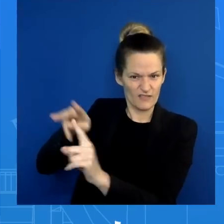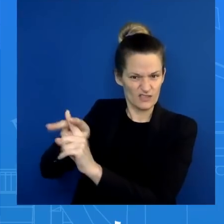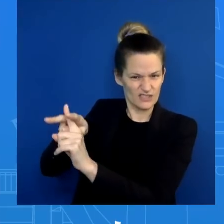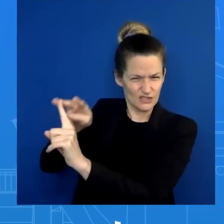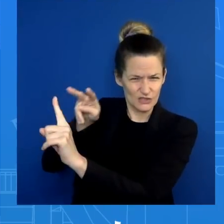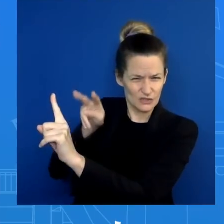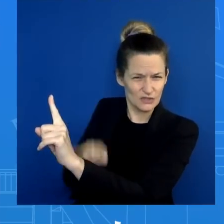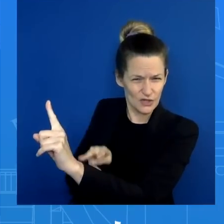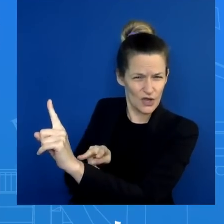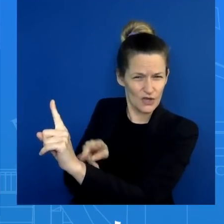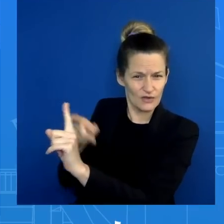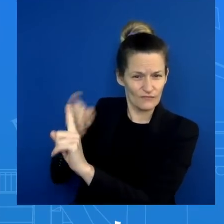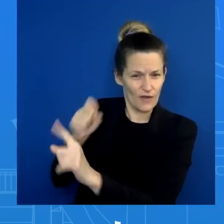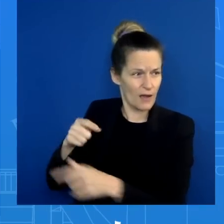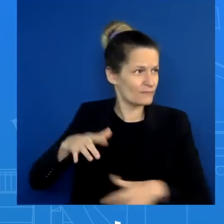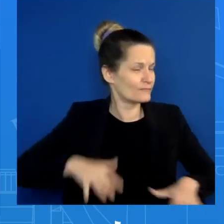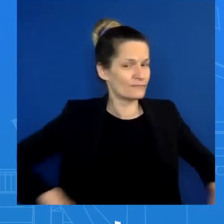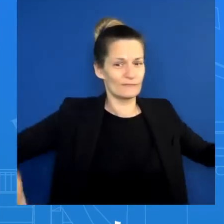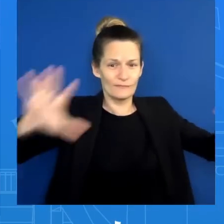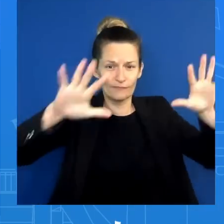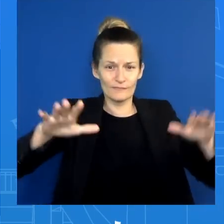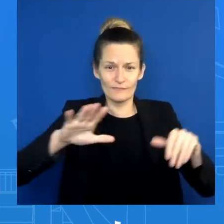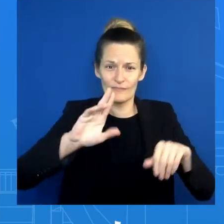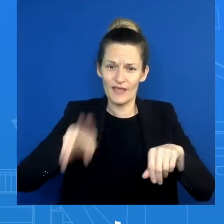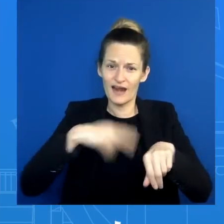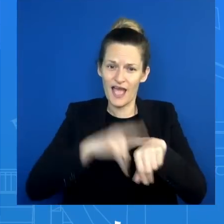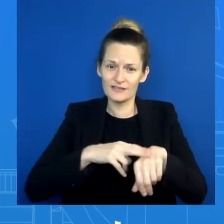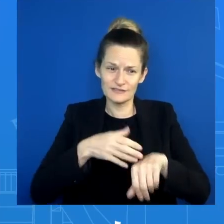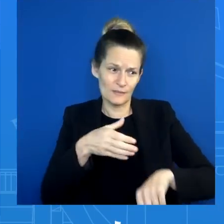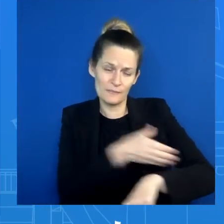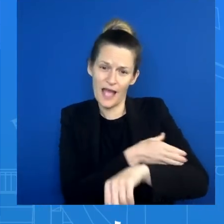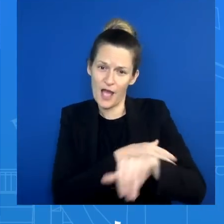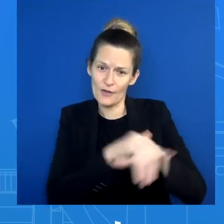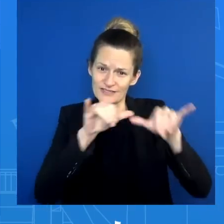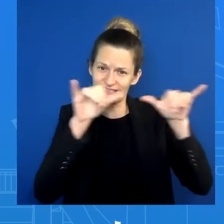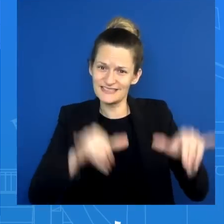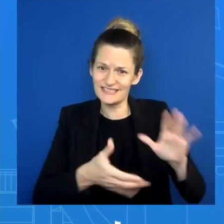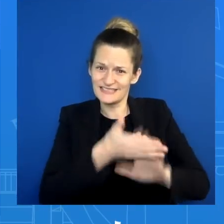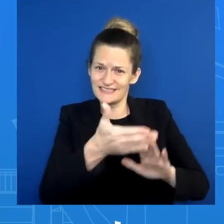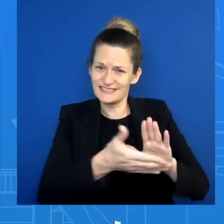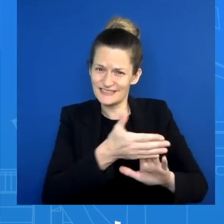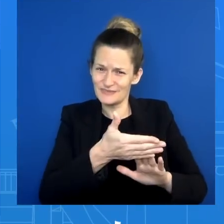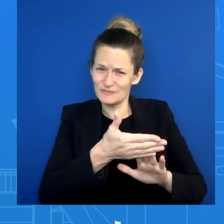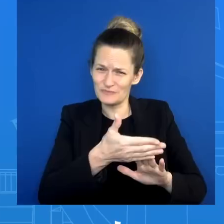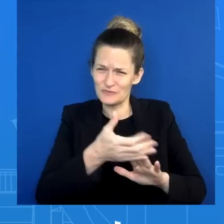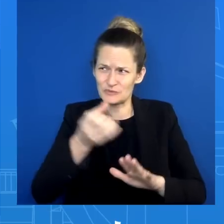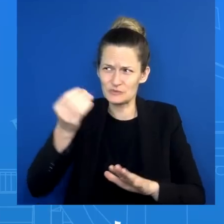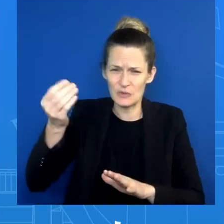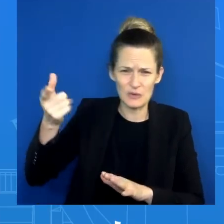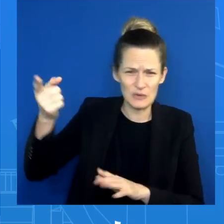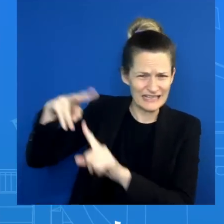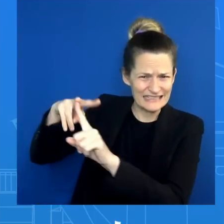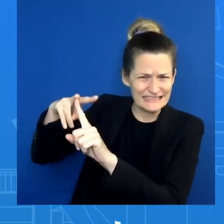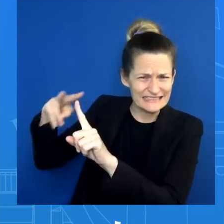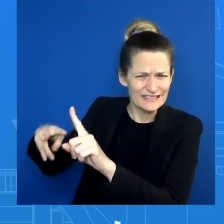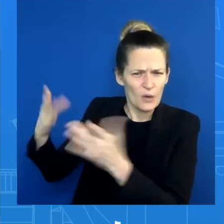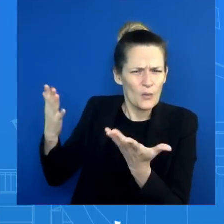Ms. Jean-Pierre: We'll have a readout to all of you shortly. Let me just give you a couple of a couple of lines here. So the president reiterated